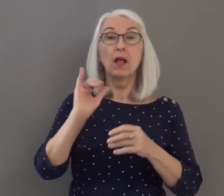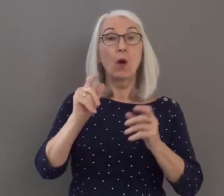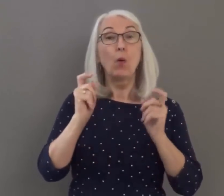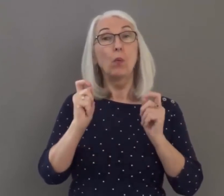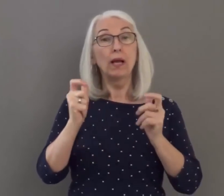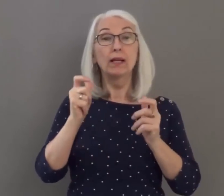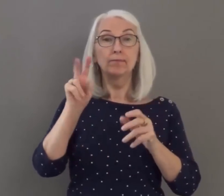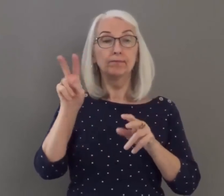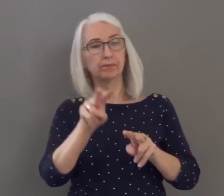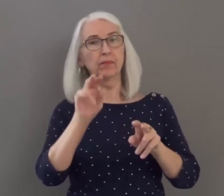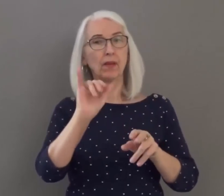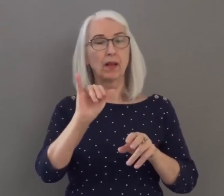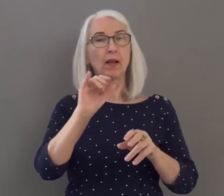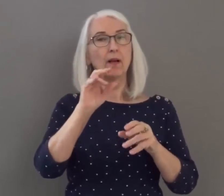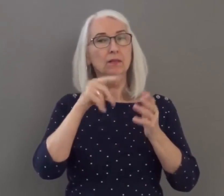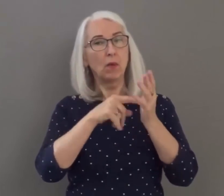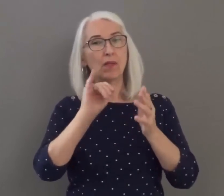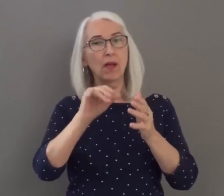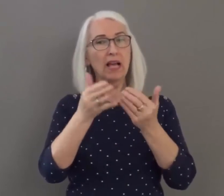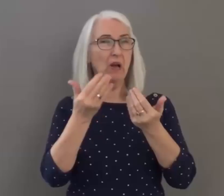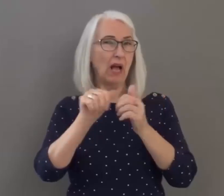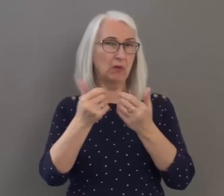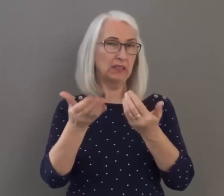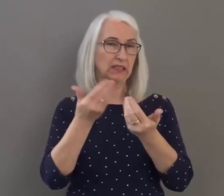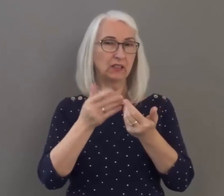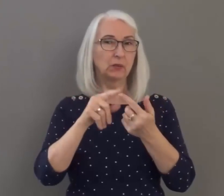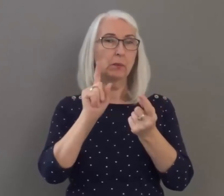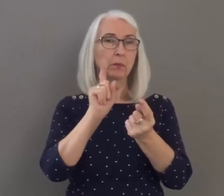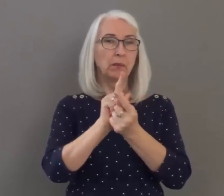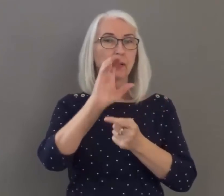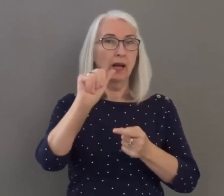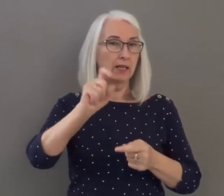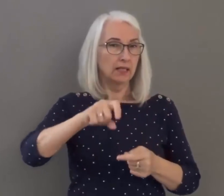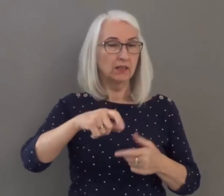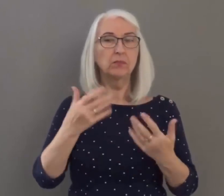A quick glance shows how easy it is to meet calcium needs.